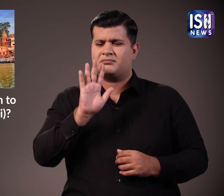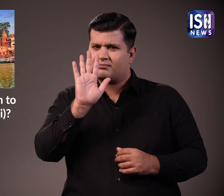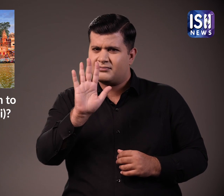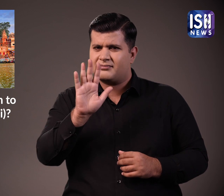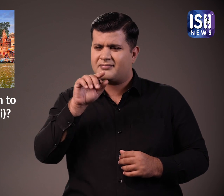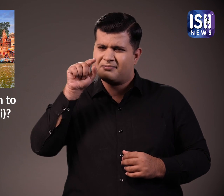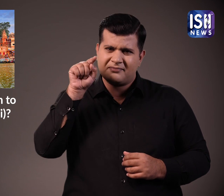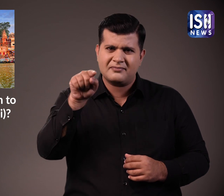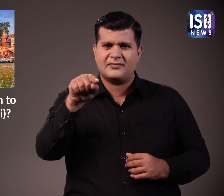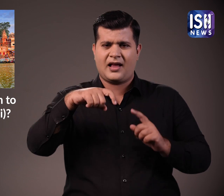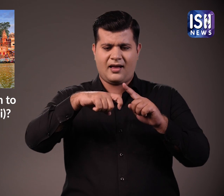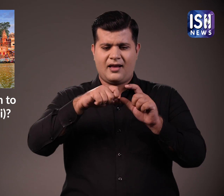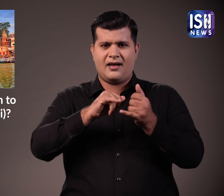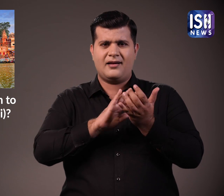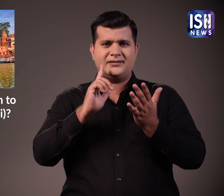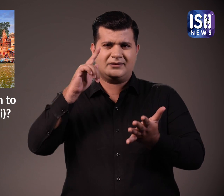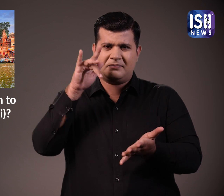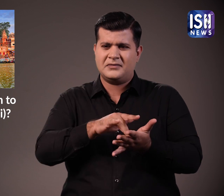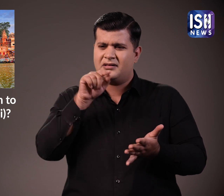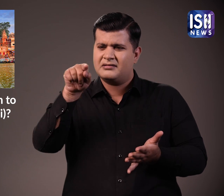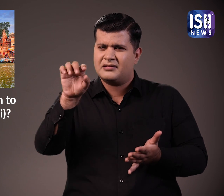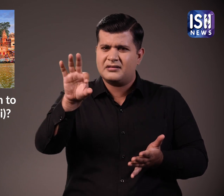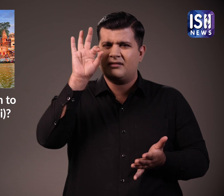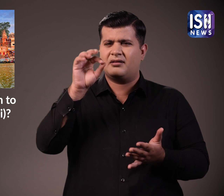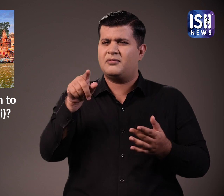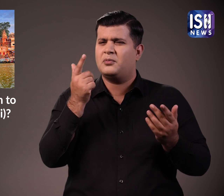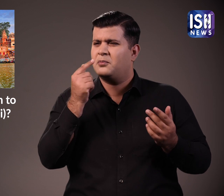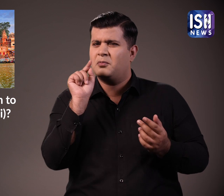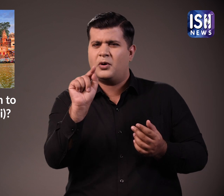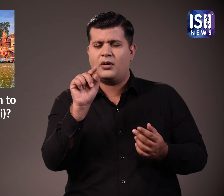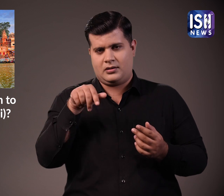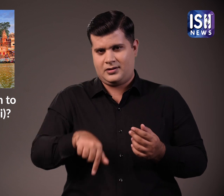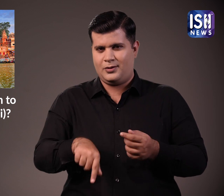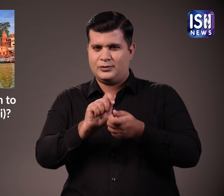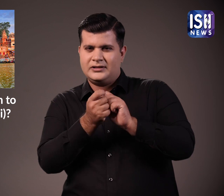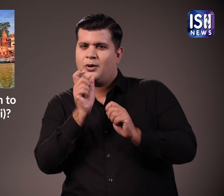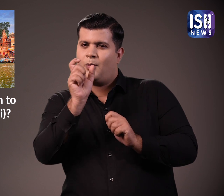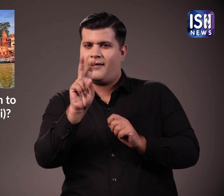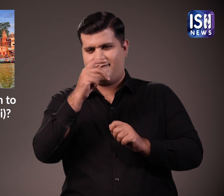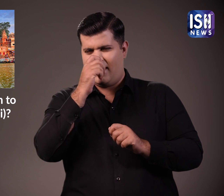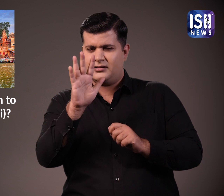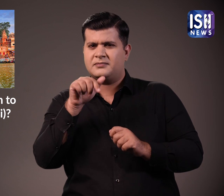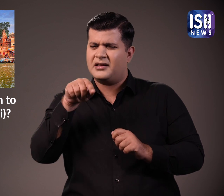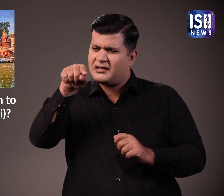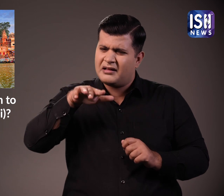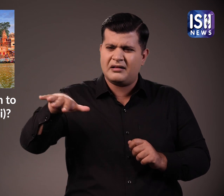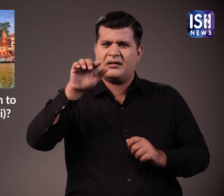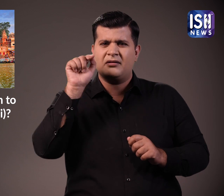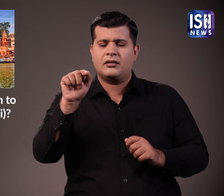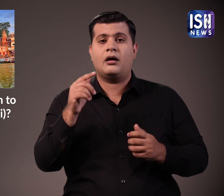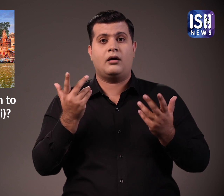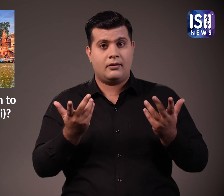But why did Lord Shiva choose Kashi, which now is known as Varanasi?